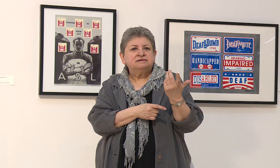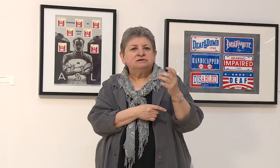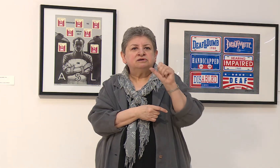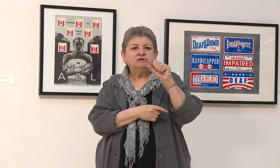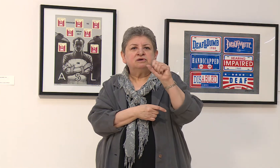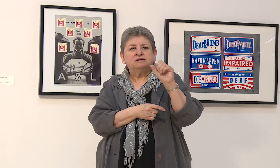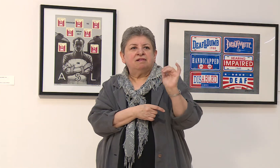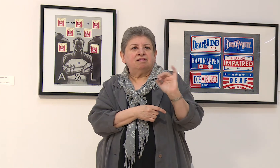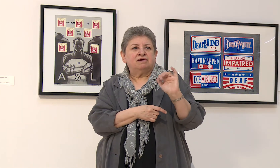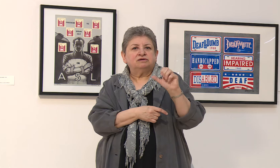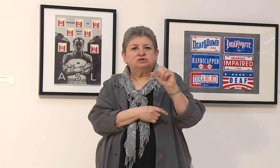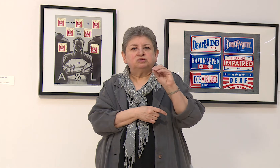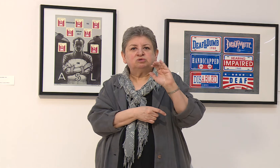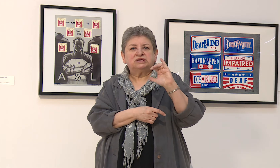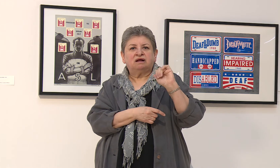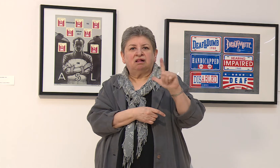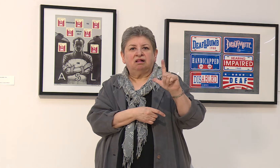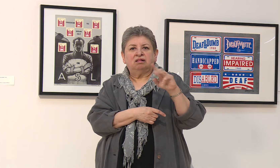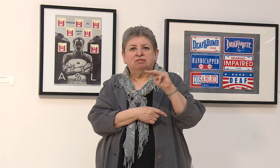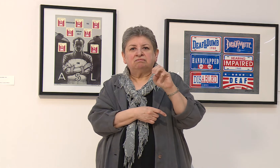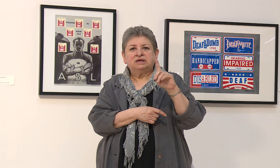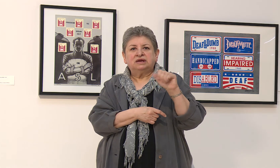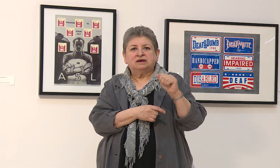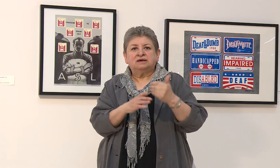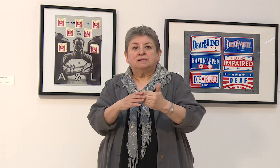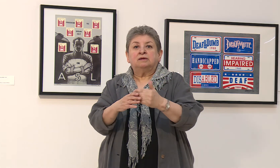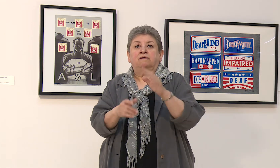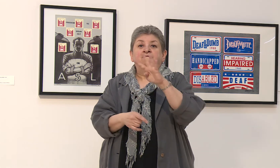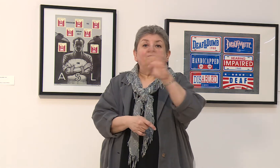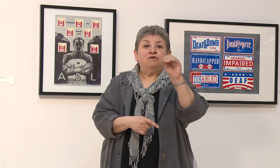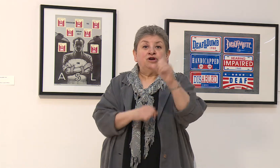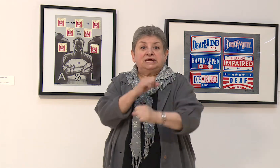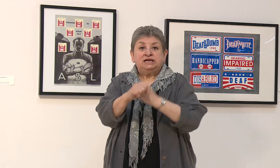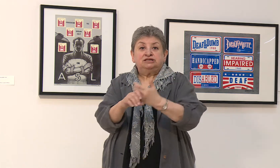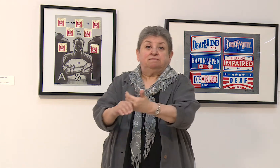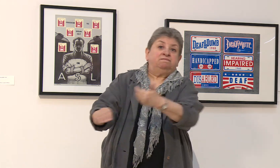"Mail Art" was the equivalent of social media,